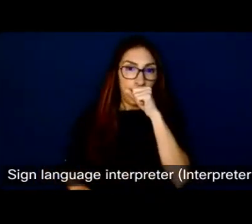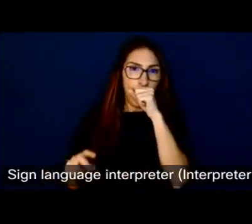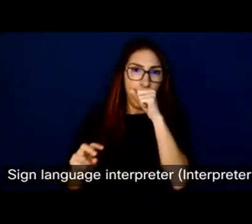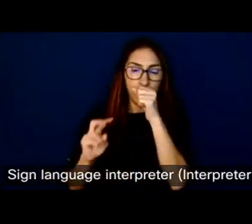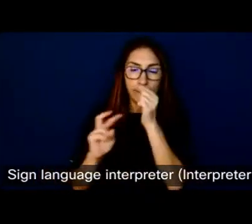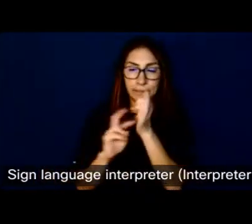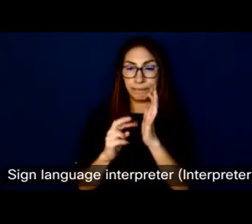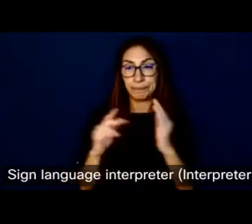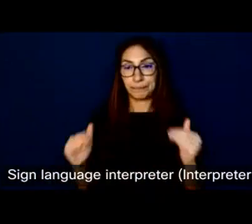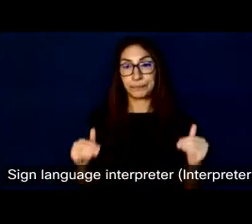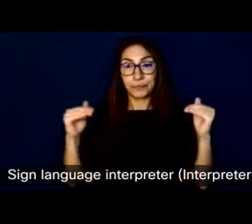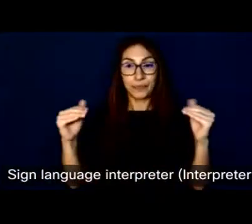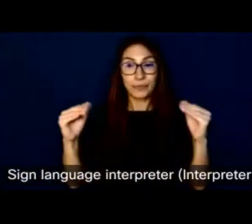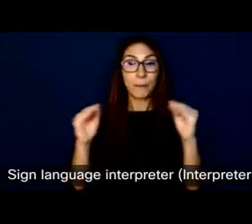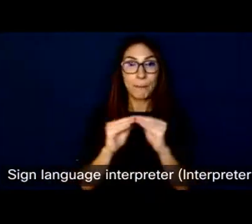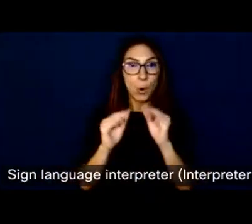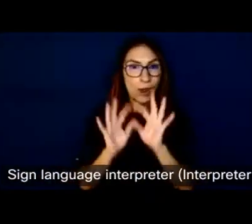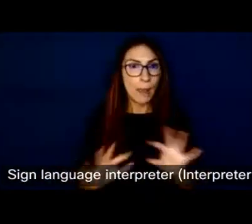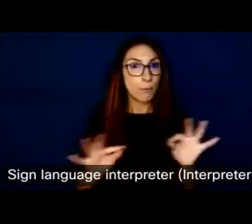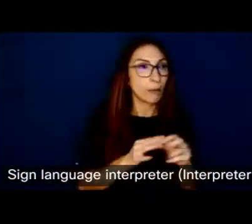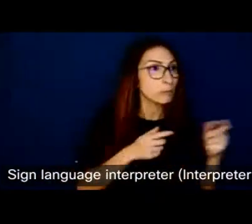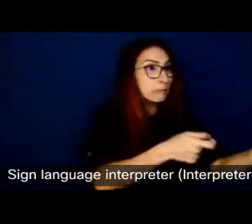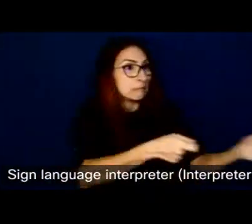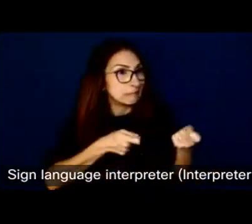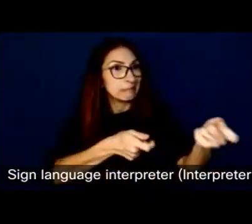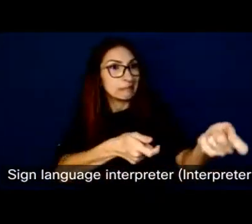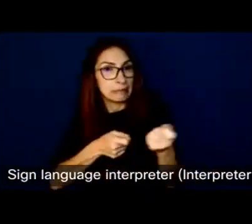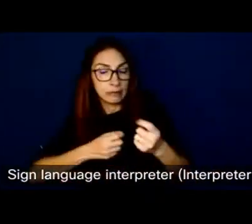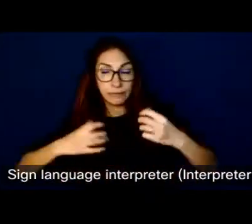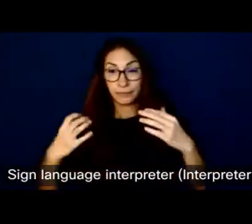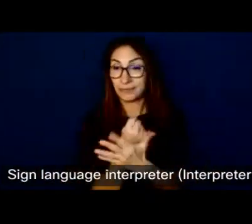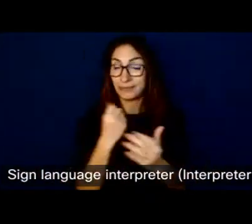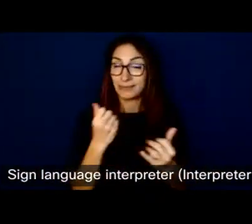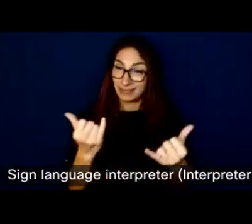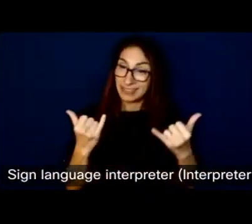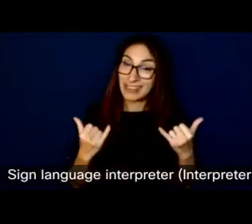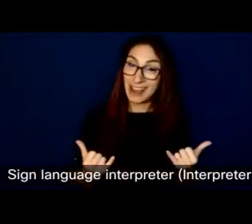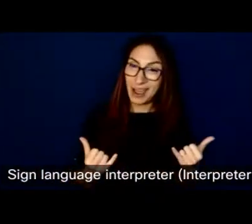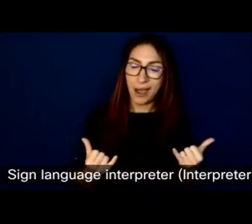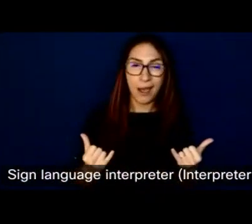light a fire and keep the fire going so that we don't lose more